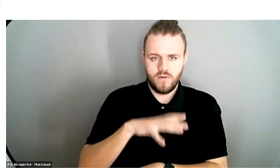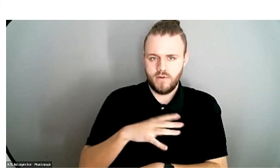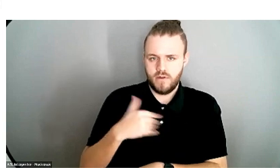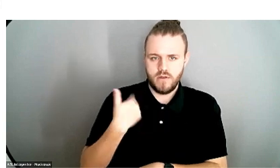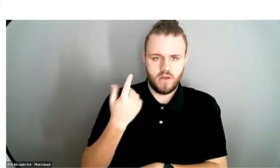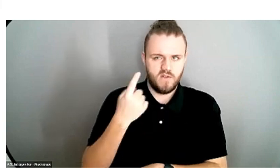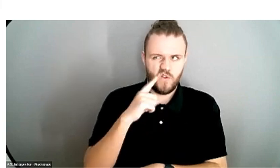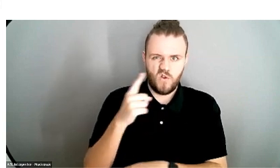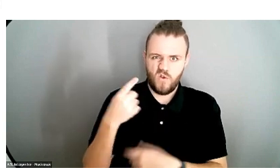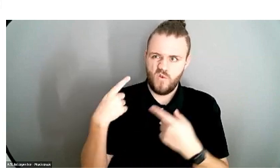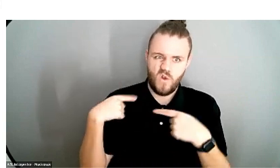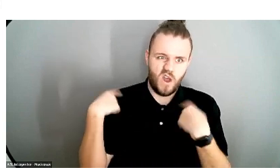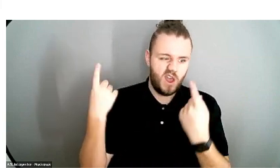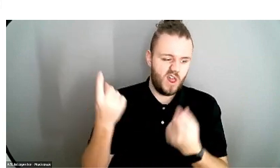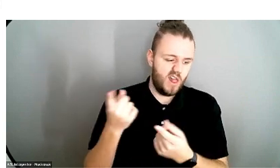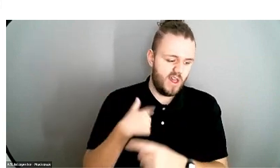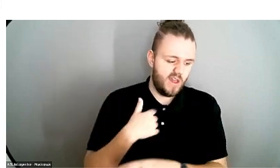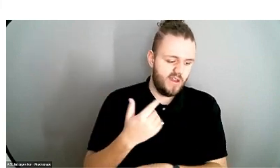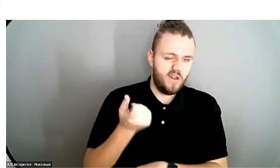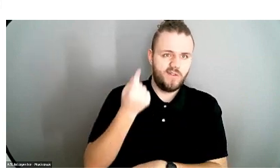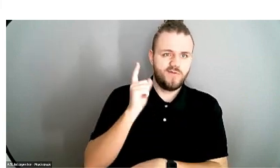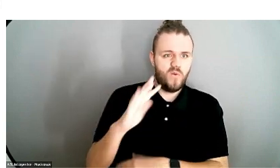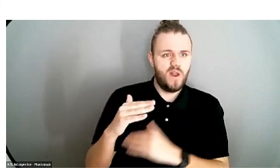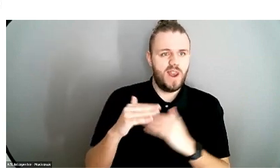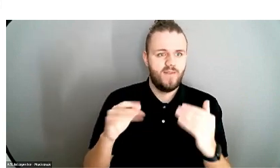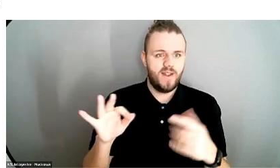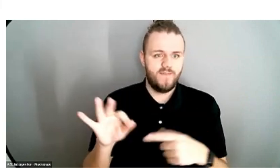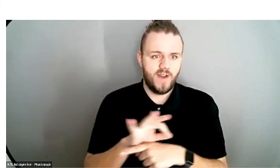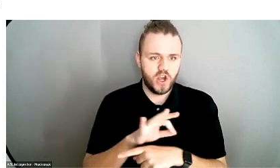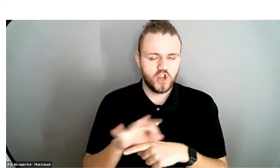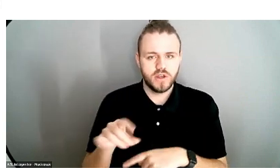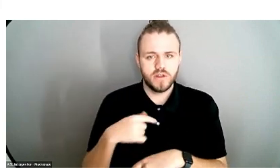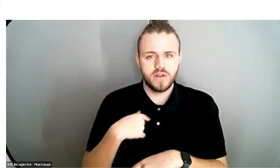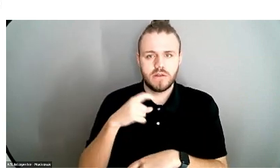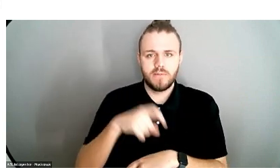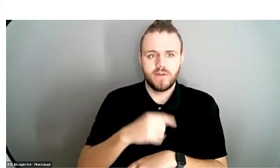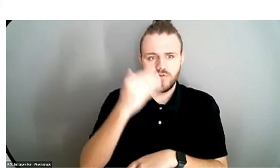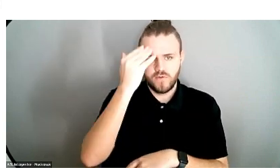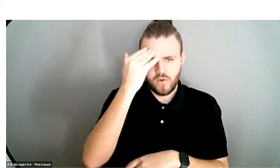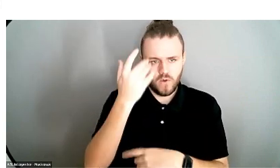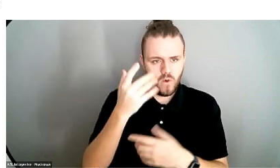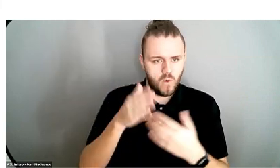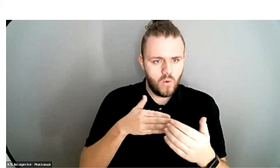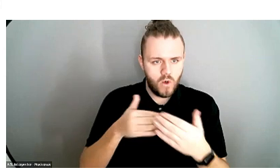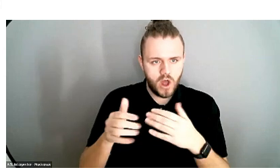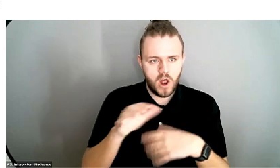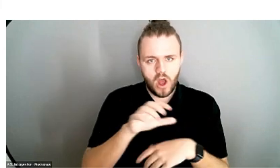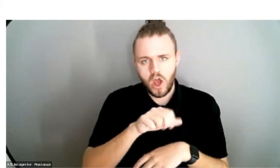I have a sense of her level of functioning. I have to know whatever their co-morbidities she may have that may